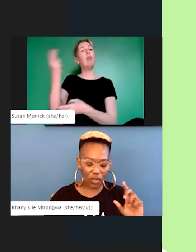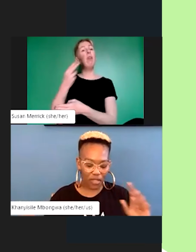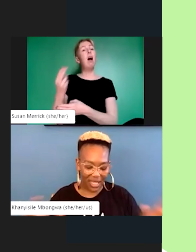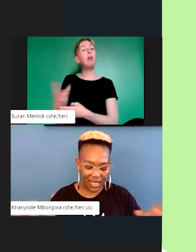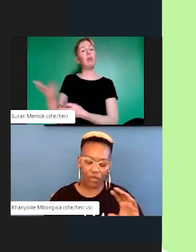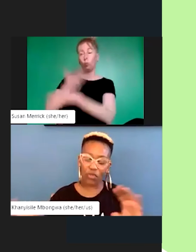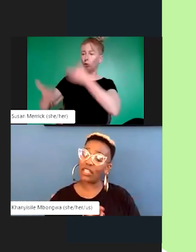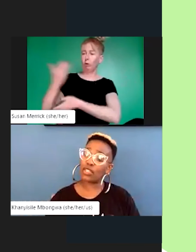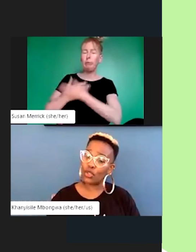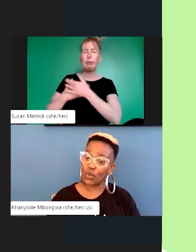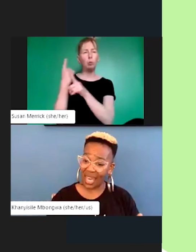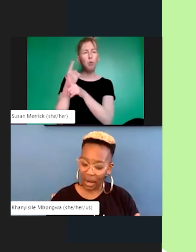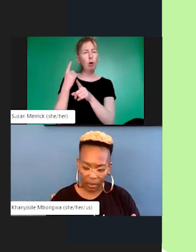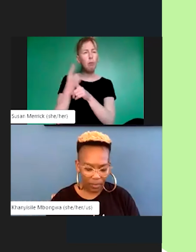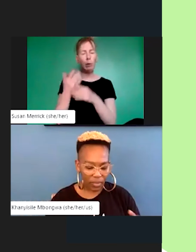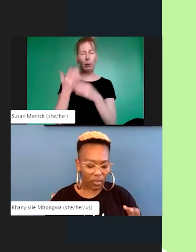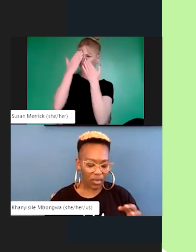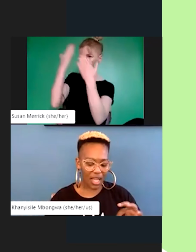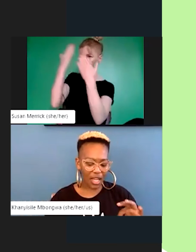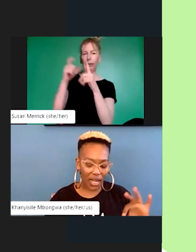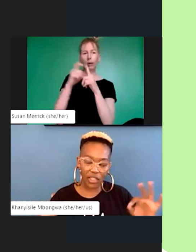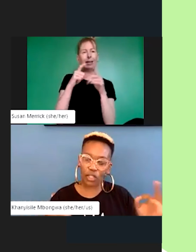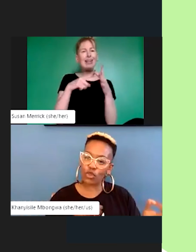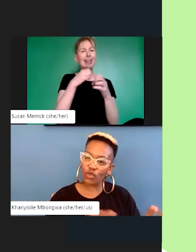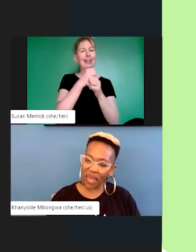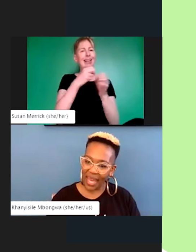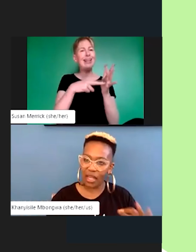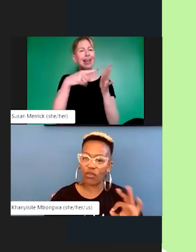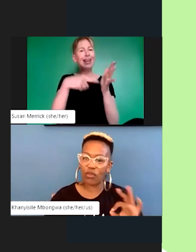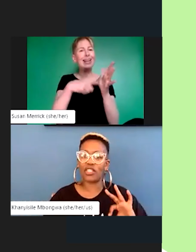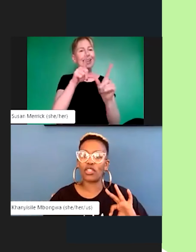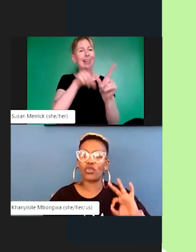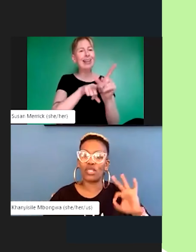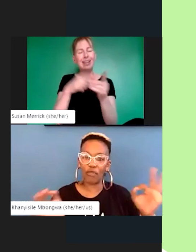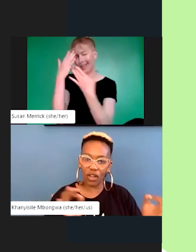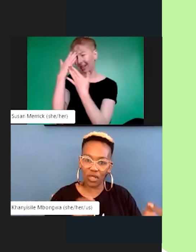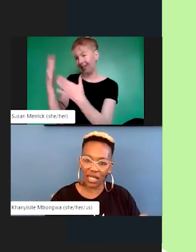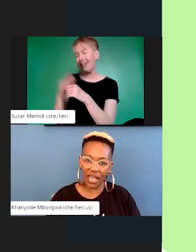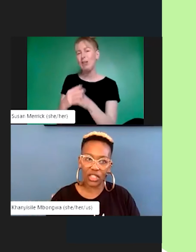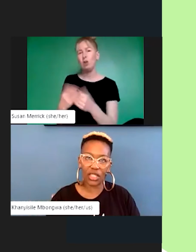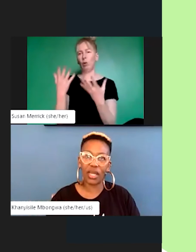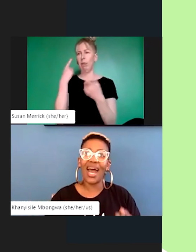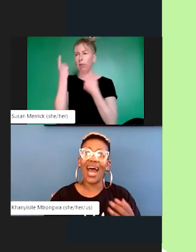of dignity in relation to care, and relation to repair in relation to self-reconciliation, how